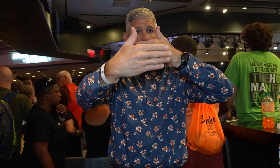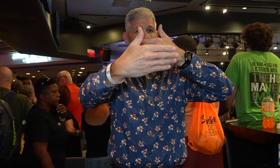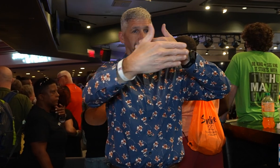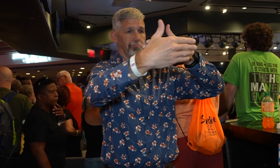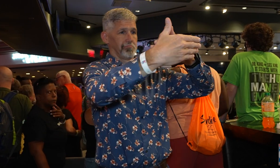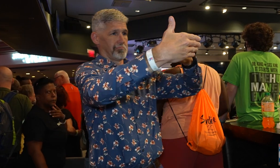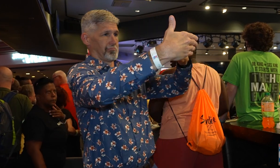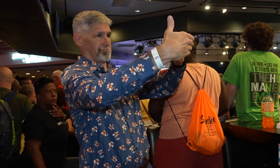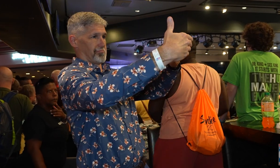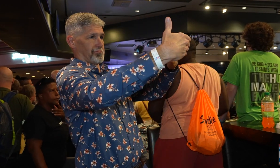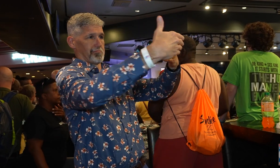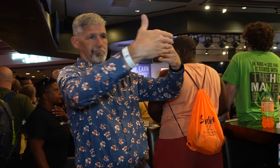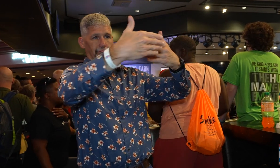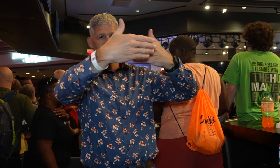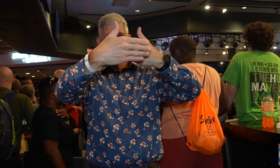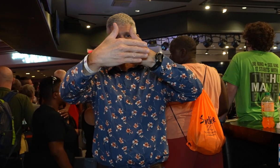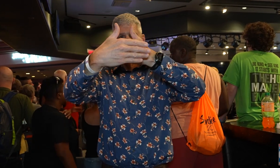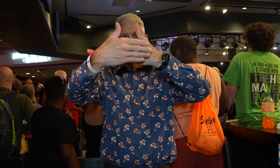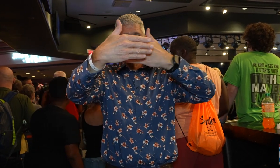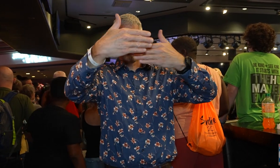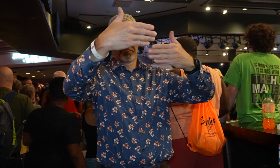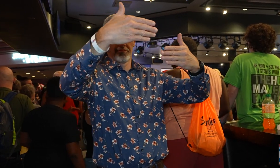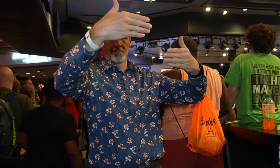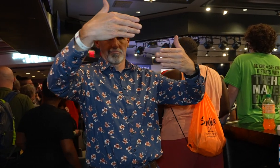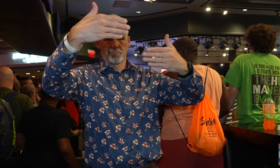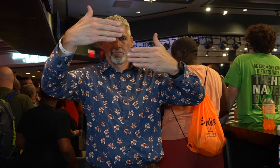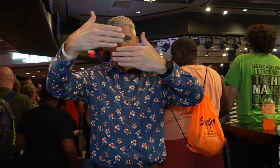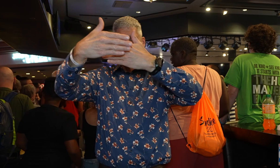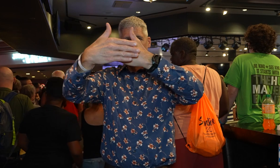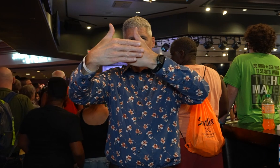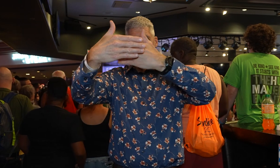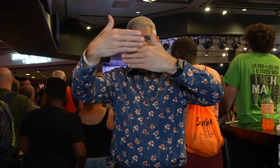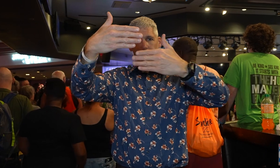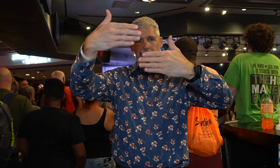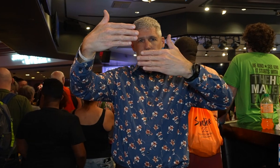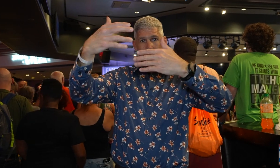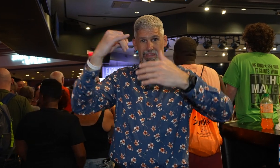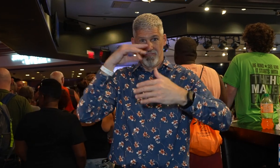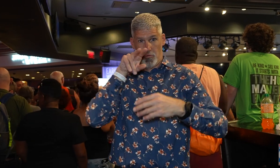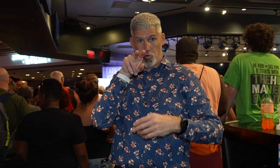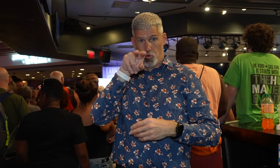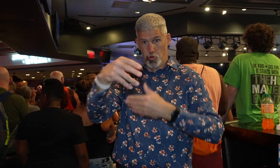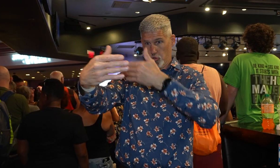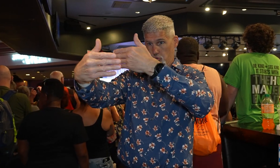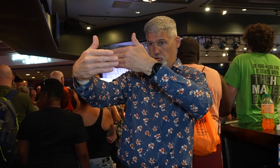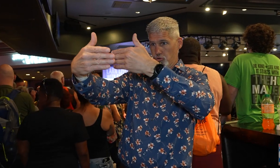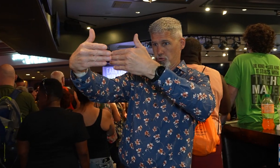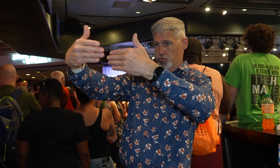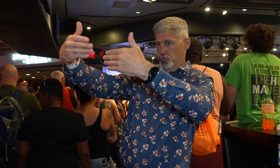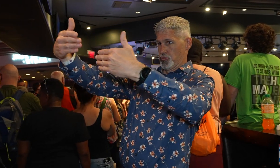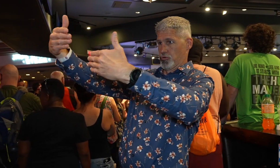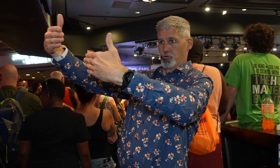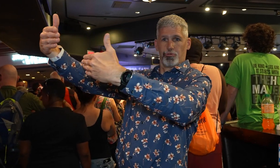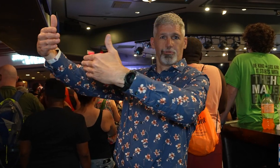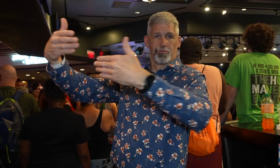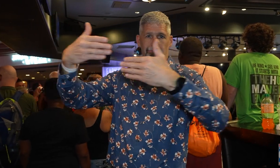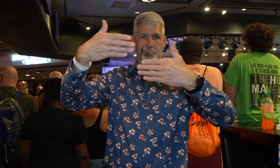It’s all how you look at it and how things appear.